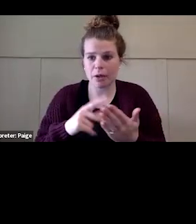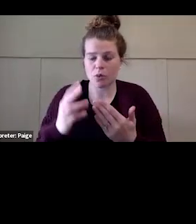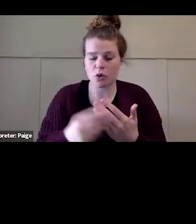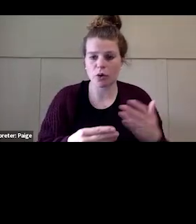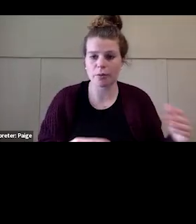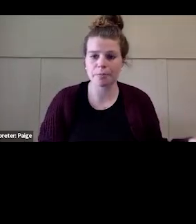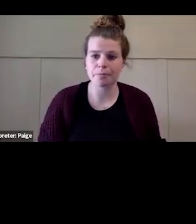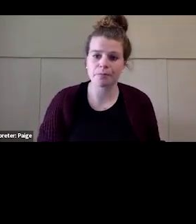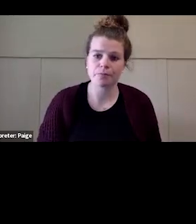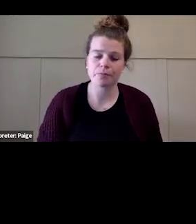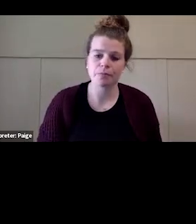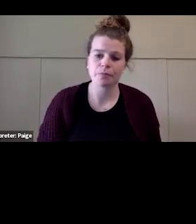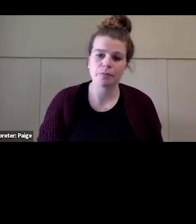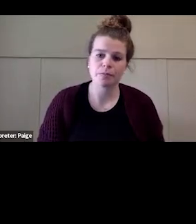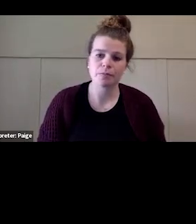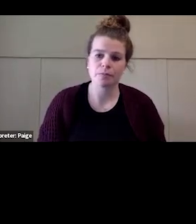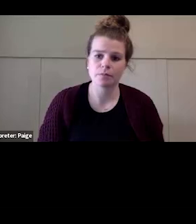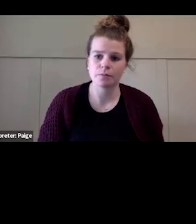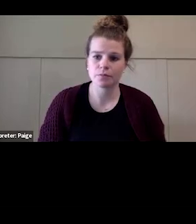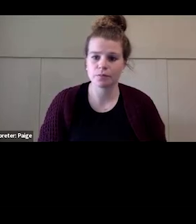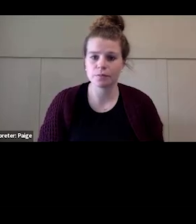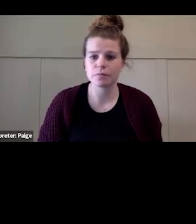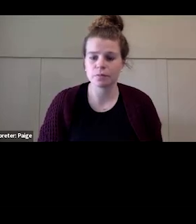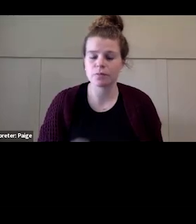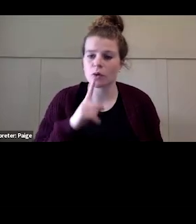and it's been a real privilege to be able to do that.